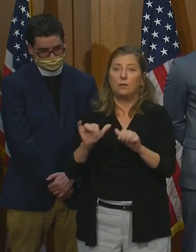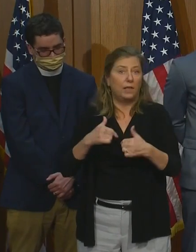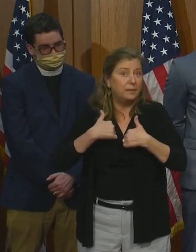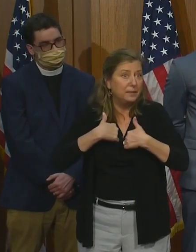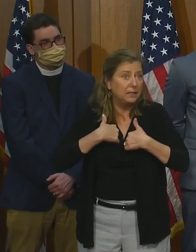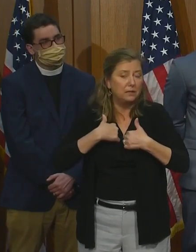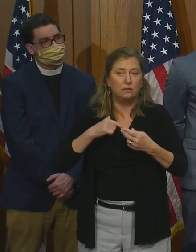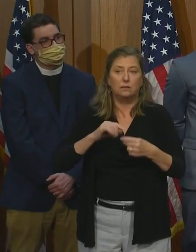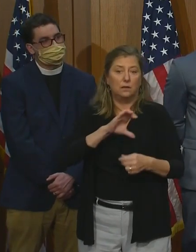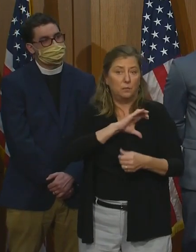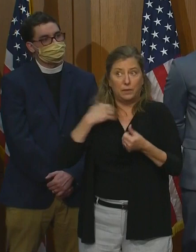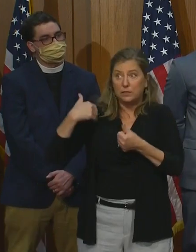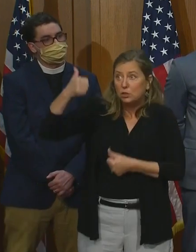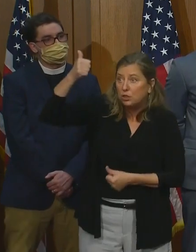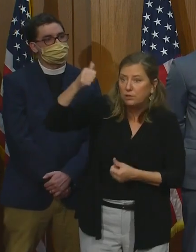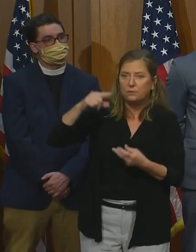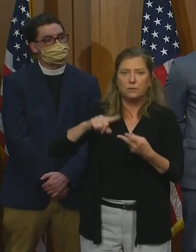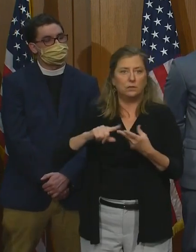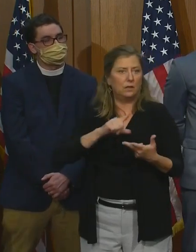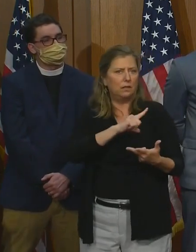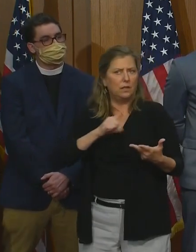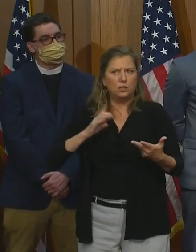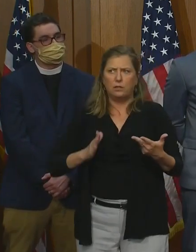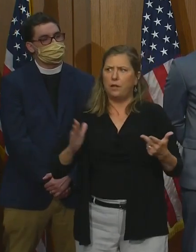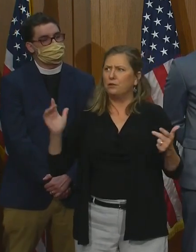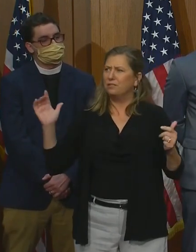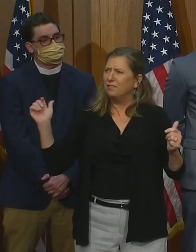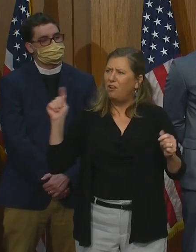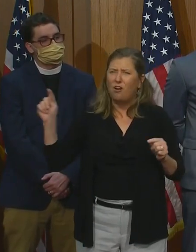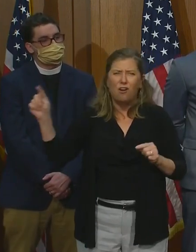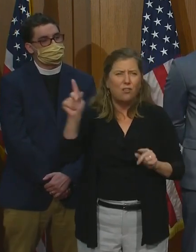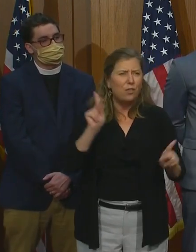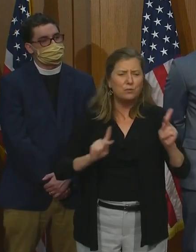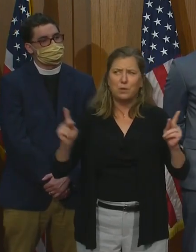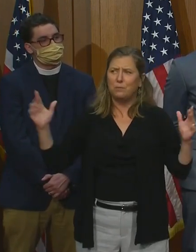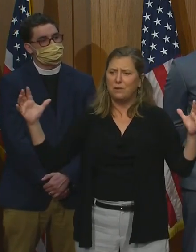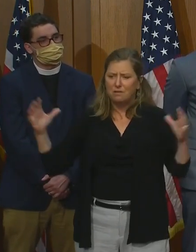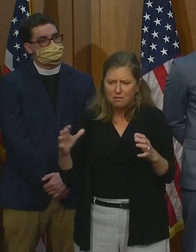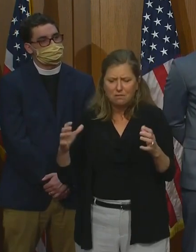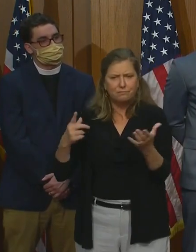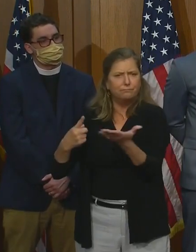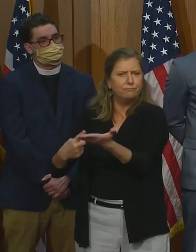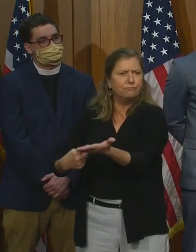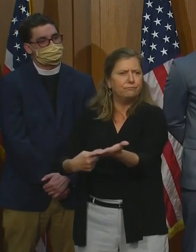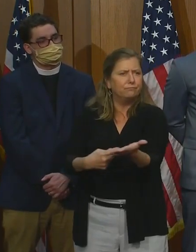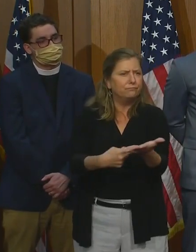WHEN I SAY PEOPLE COME TOGETHER PEOPLE LIKE MYSELF- POLICE